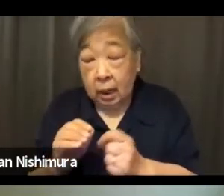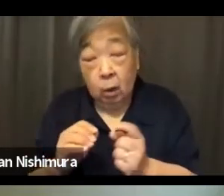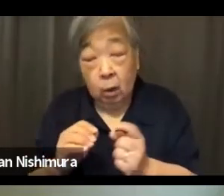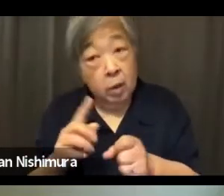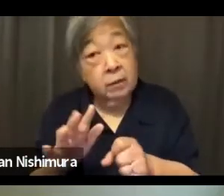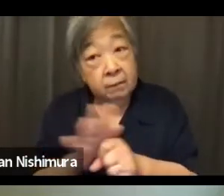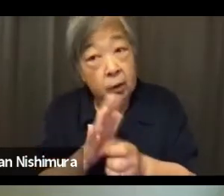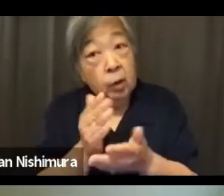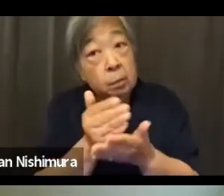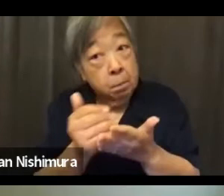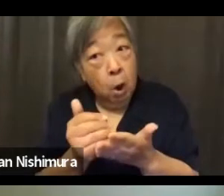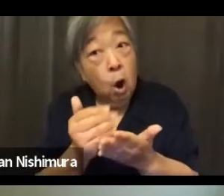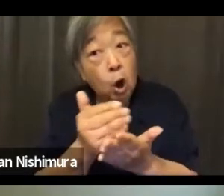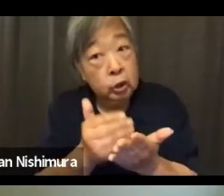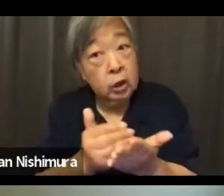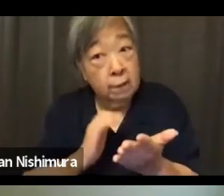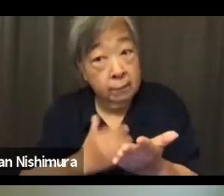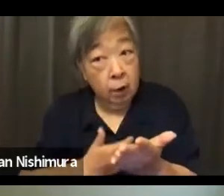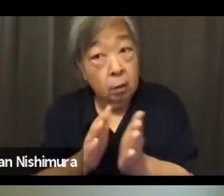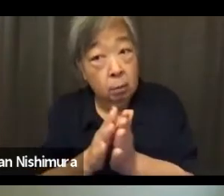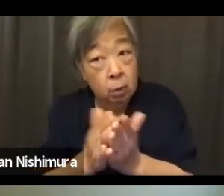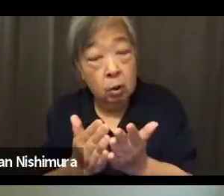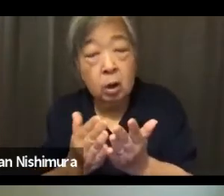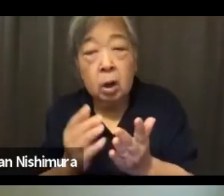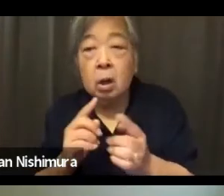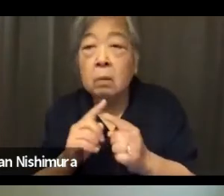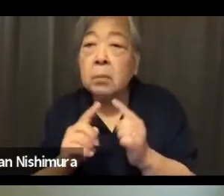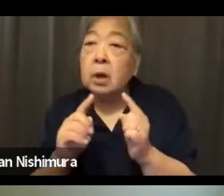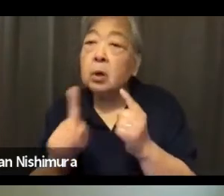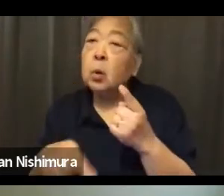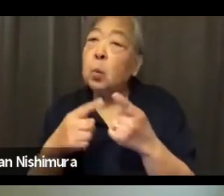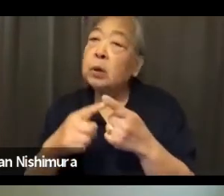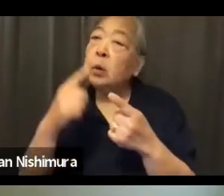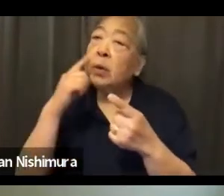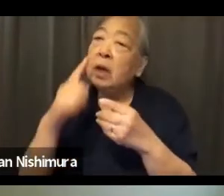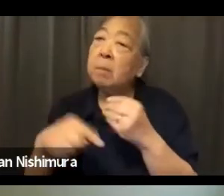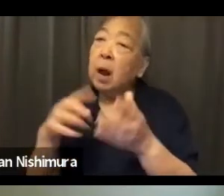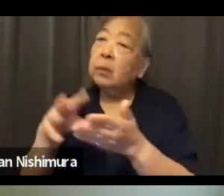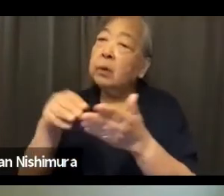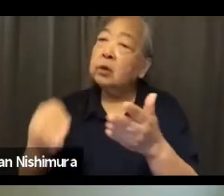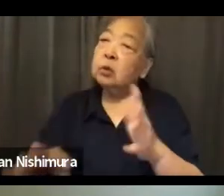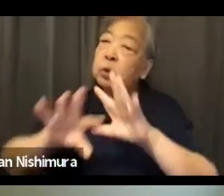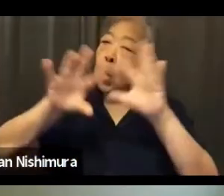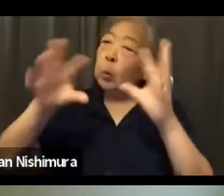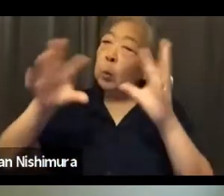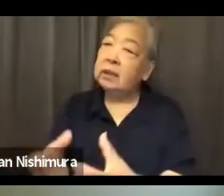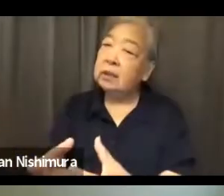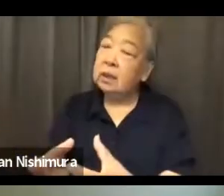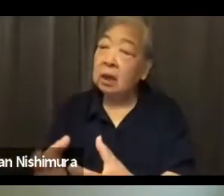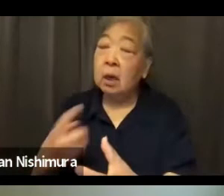But as you're thinking about the student holistically, and we're talking about access and access